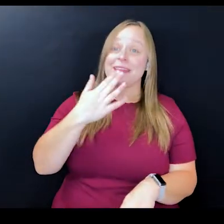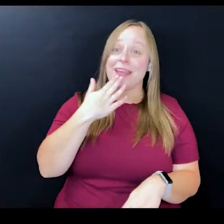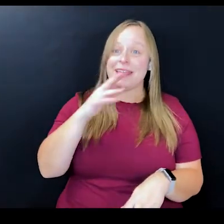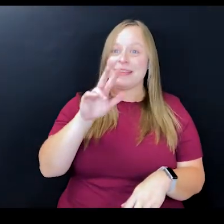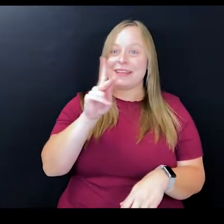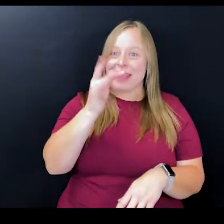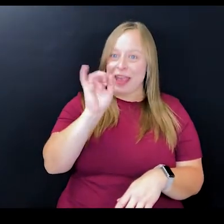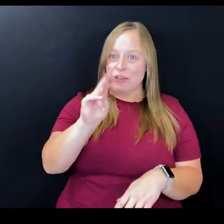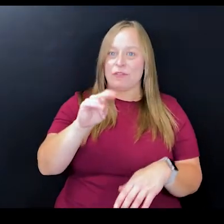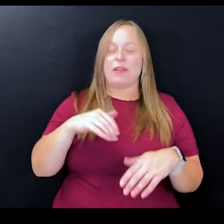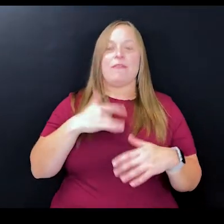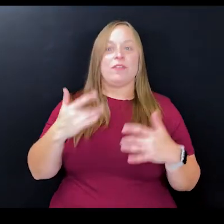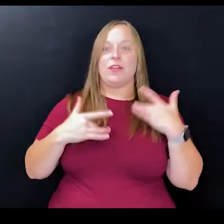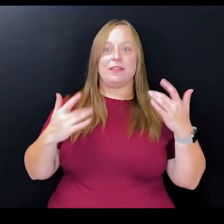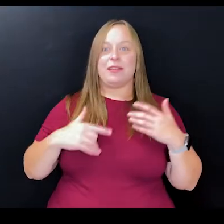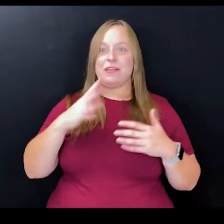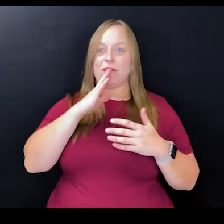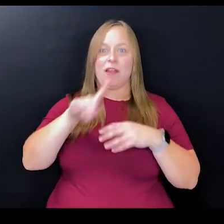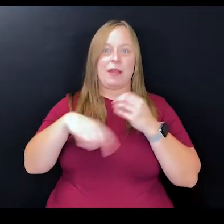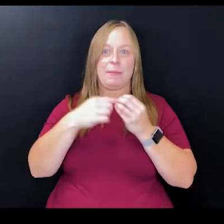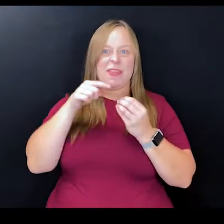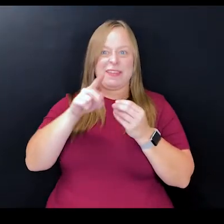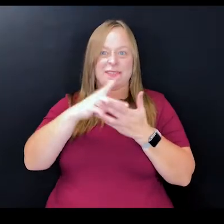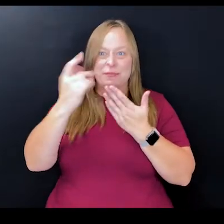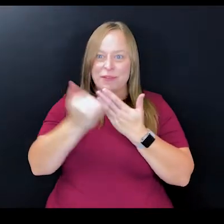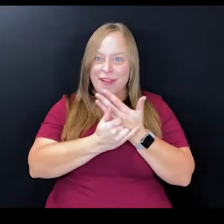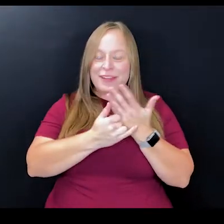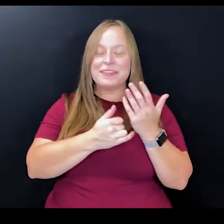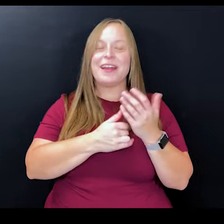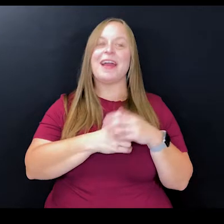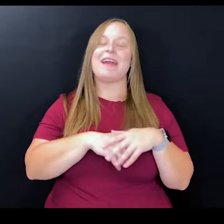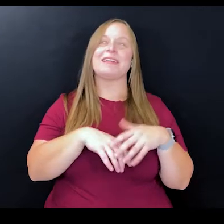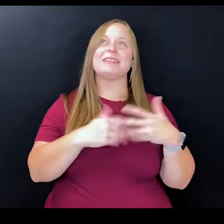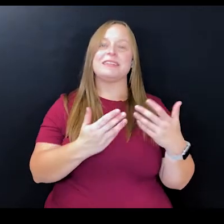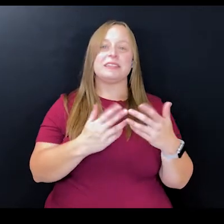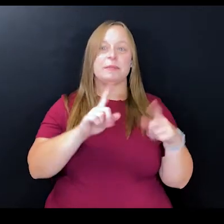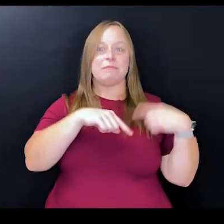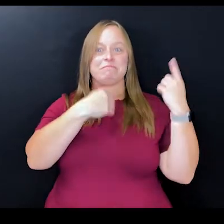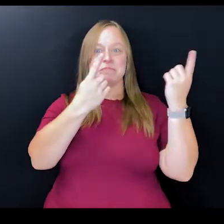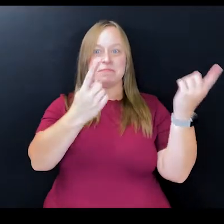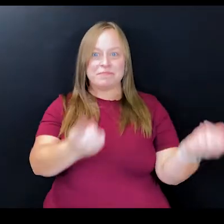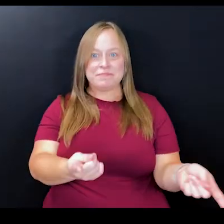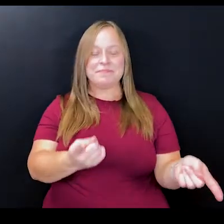I'm very excited to talk about this project. It's been a long time coming,